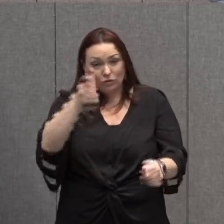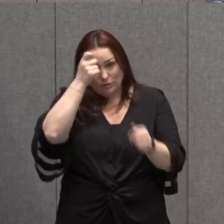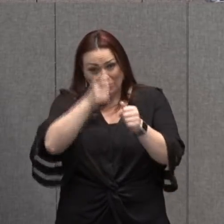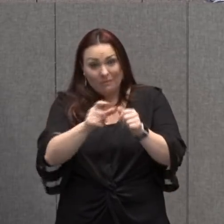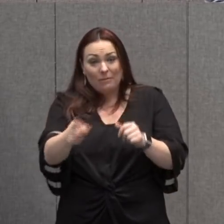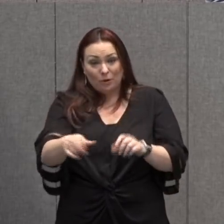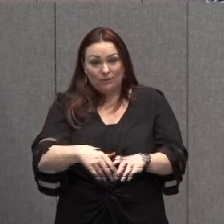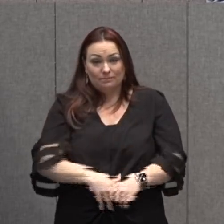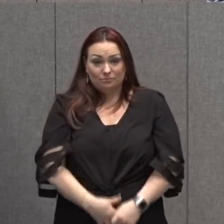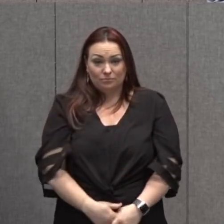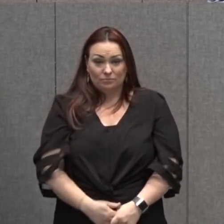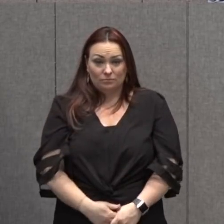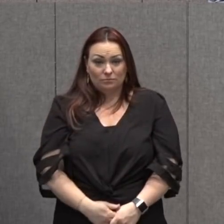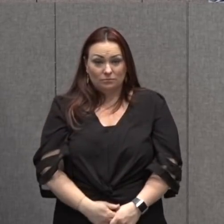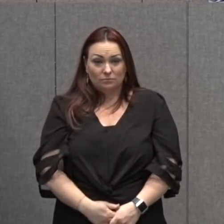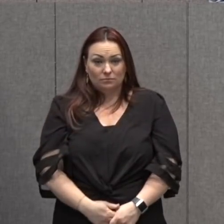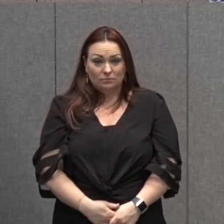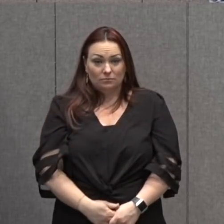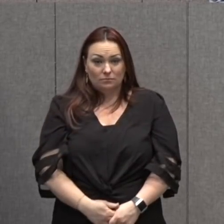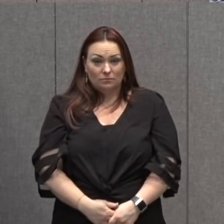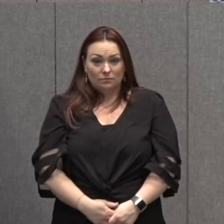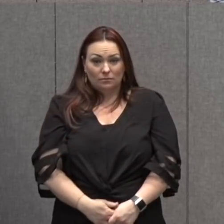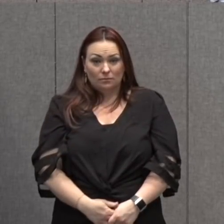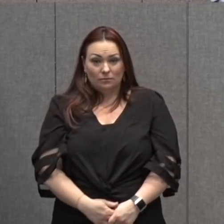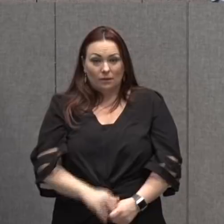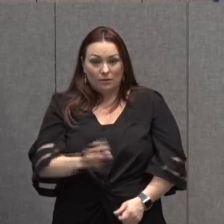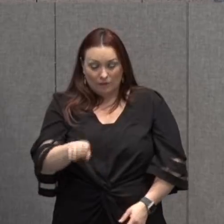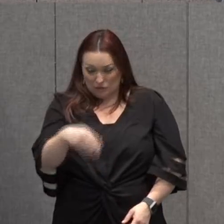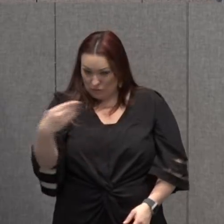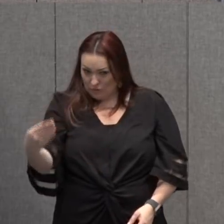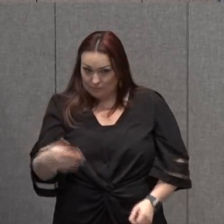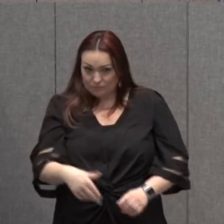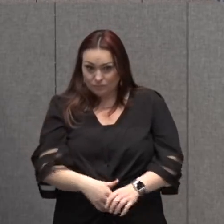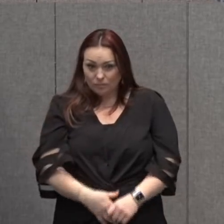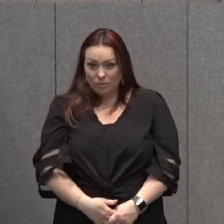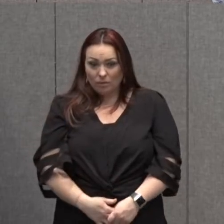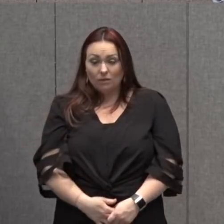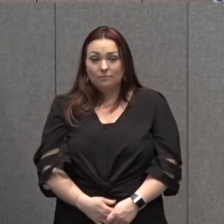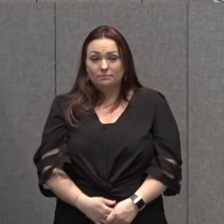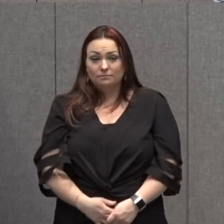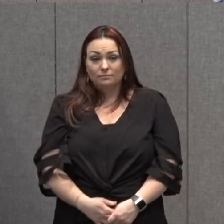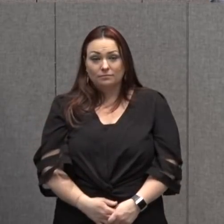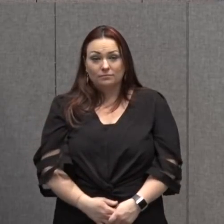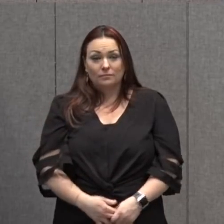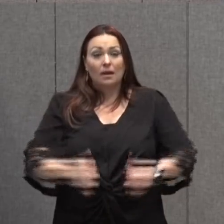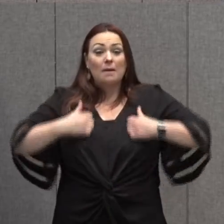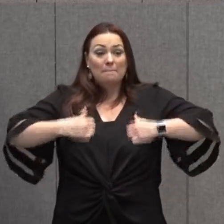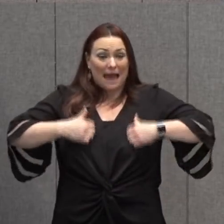Let's see, I'm gonna go, I don't think, have we turned this one over yet? No, I don't think so. Bath.